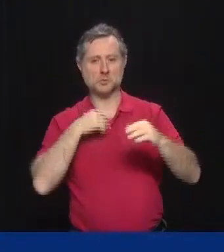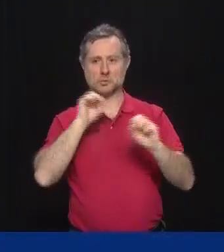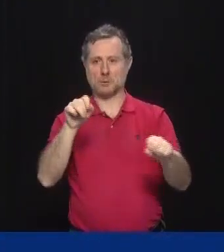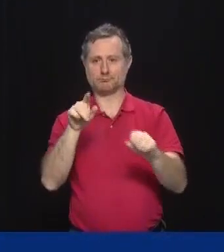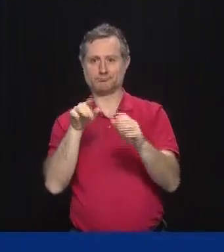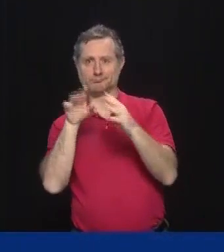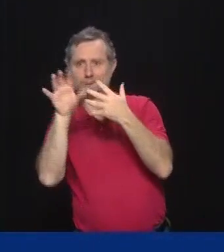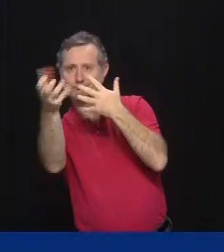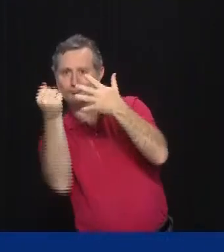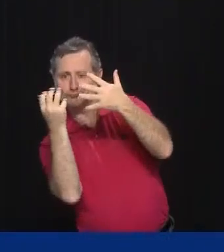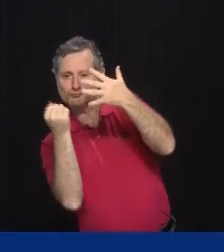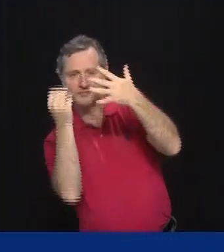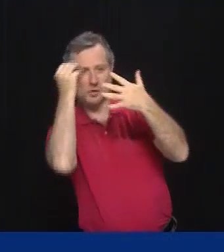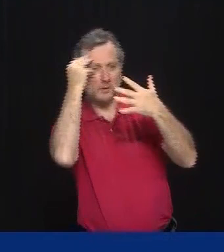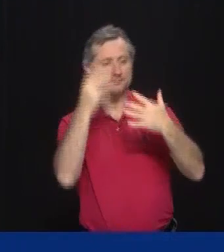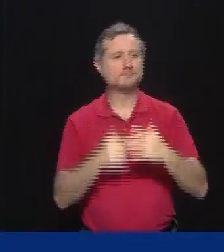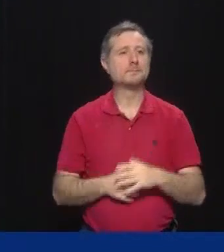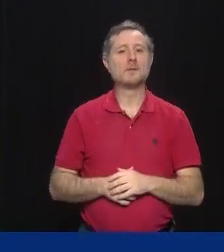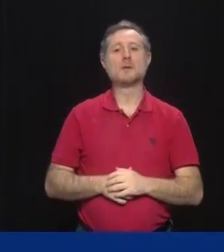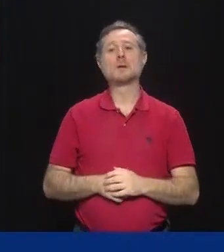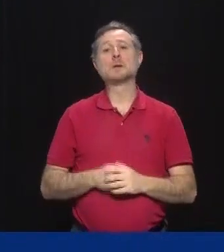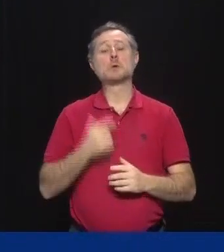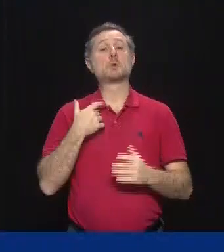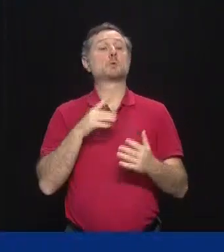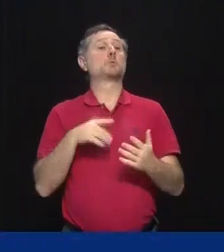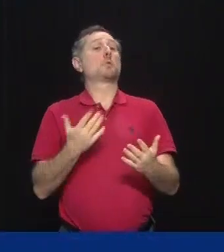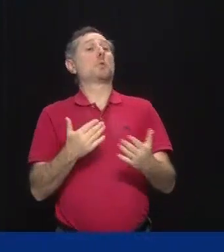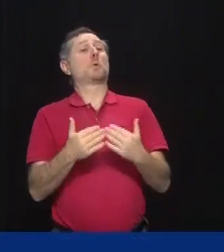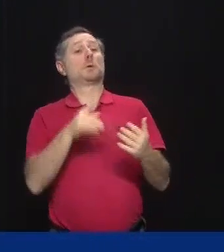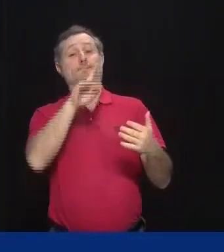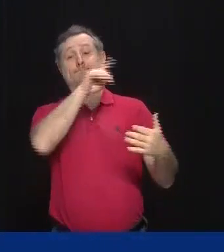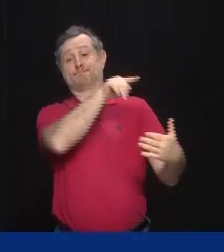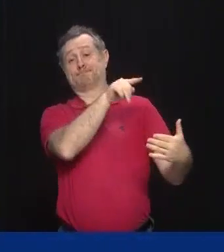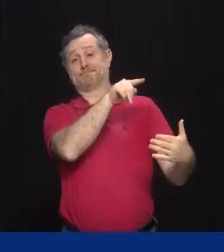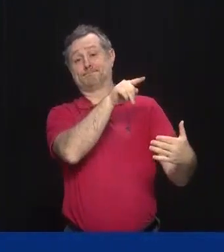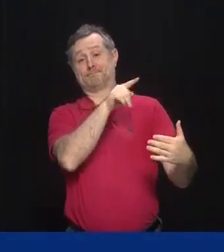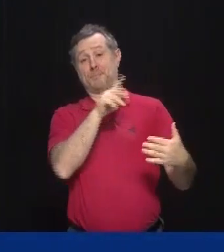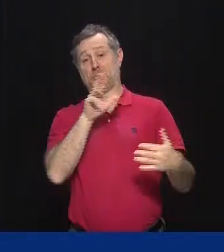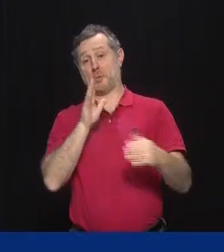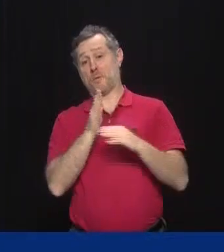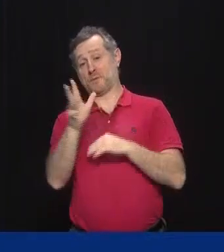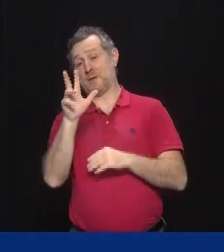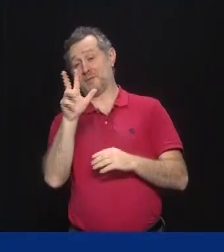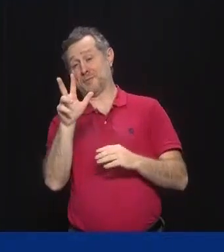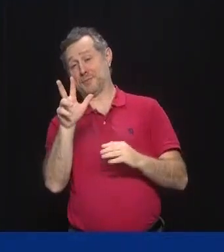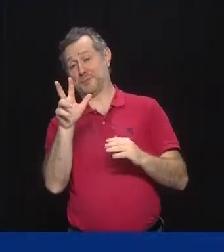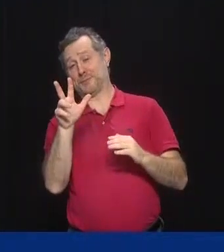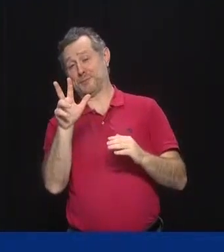YOU DON'T HAVE A HASSLE TRYING TO IDENTIFY ALL THE INFORMATION IMPORTANT TO YOU.